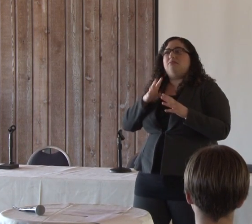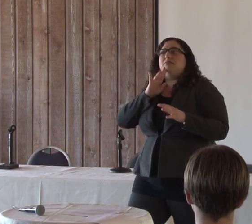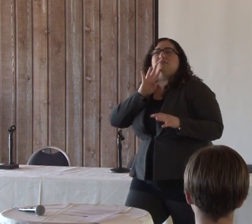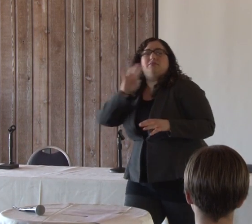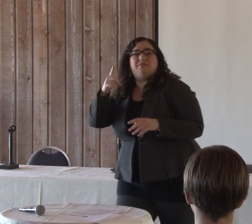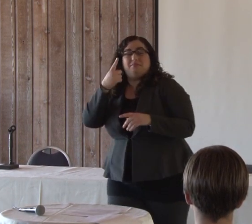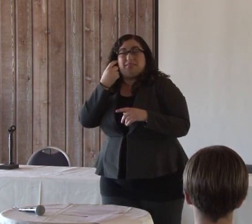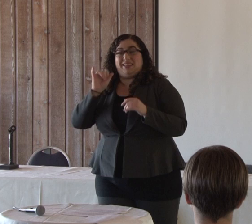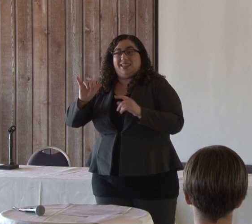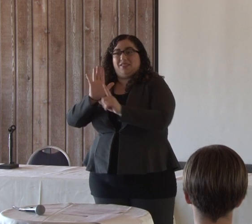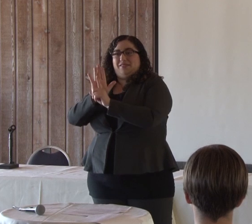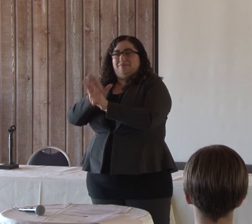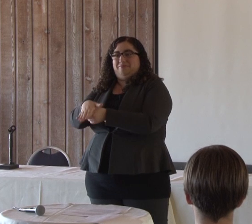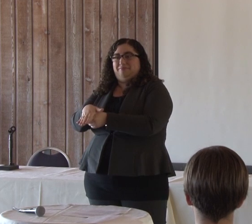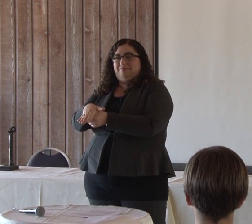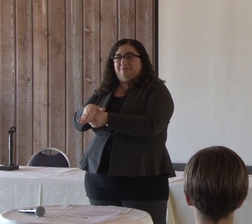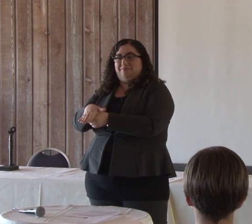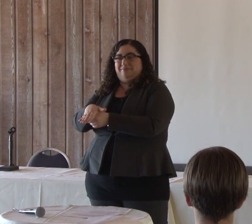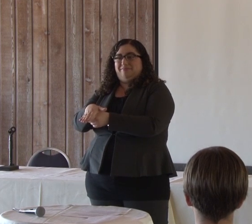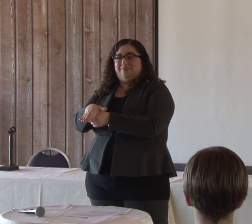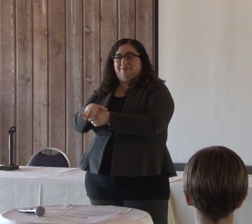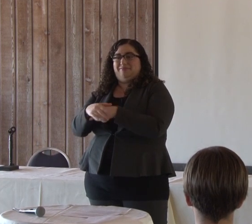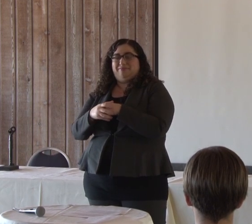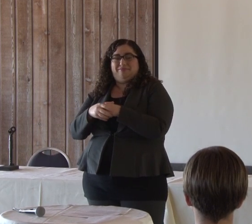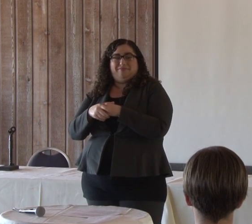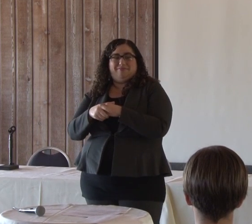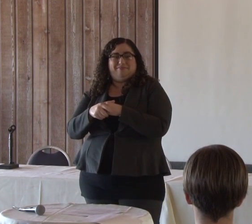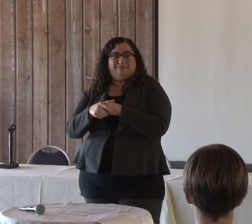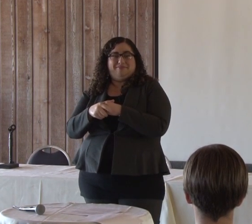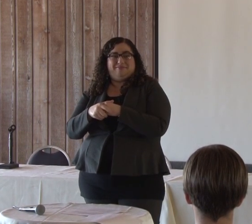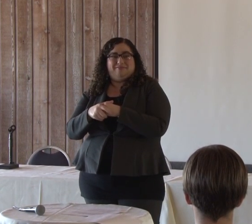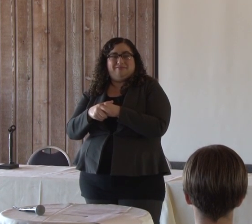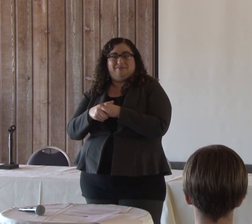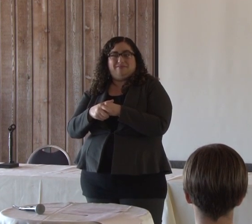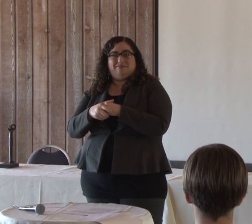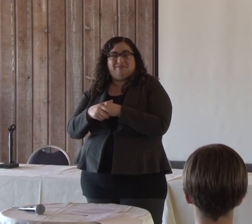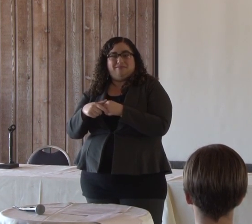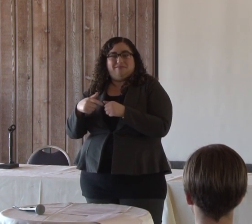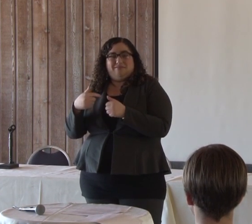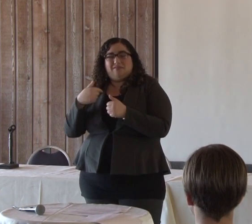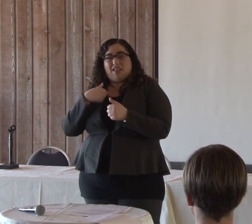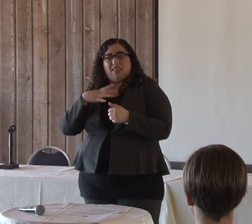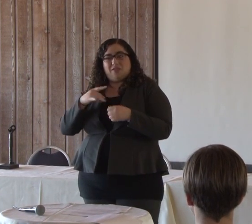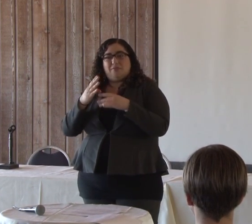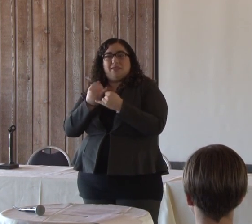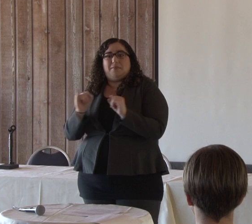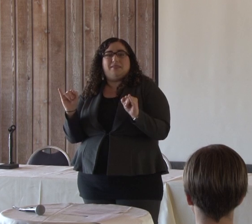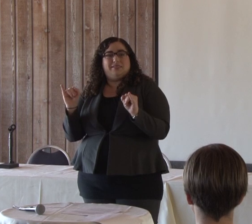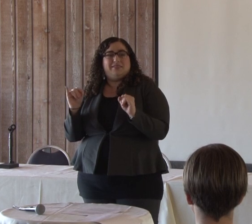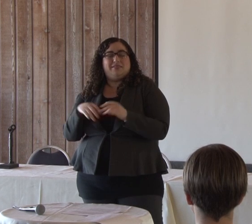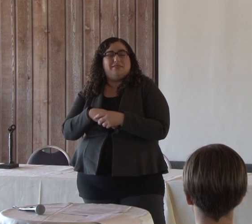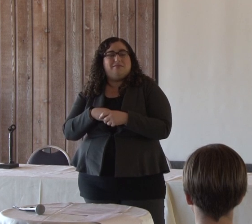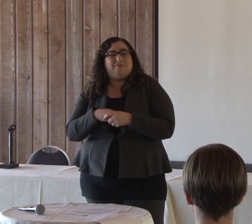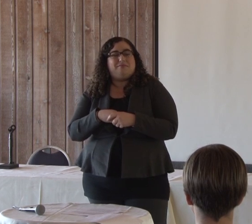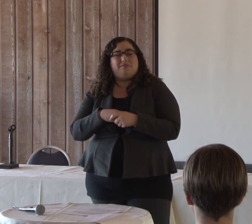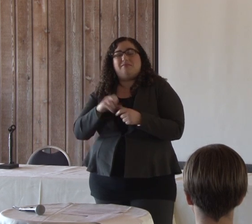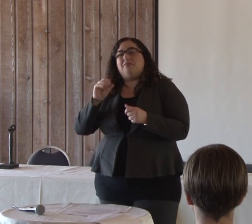No,I don't need help. That would be the time for them not to be involved. Because that would be oppressing me as an individual if I say I don't need your help.